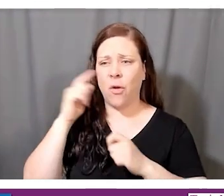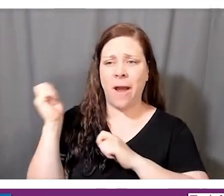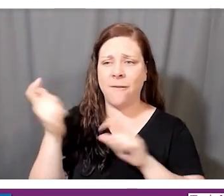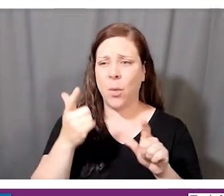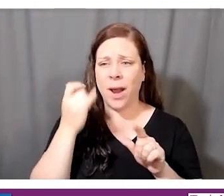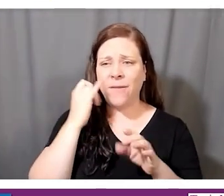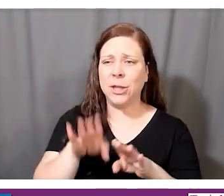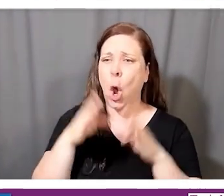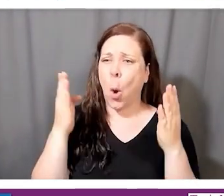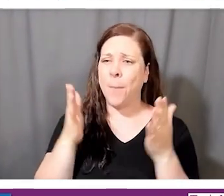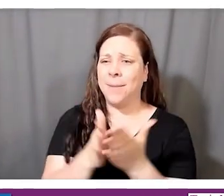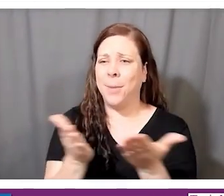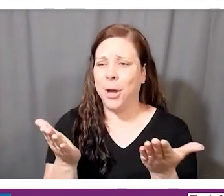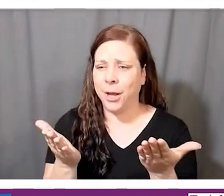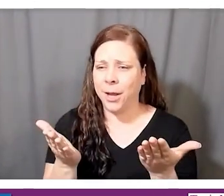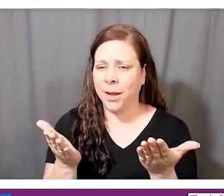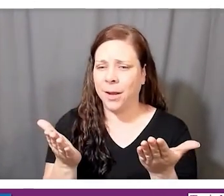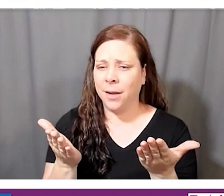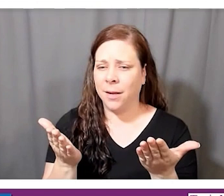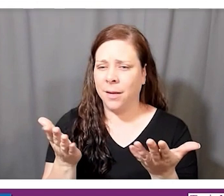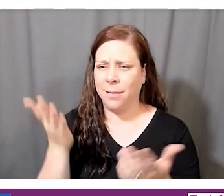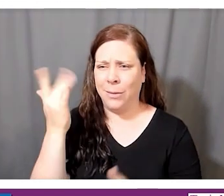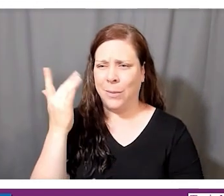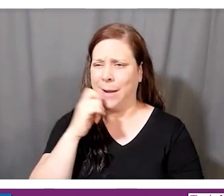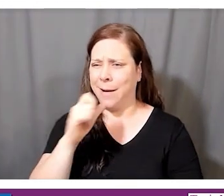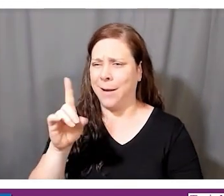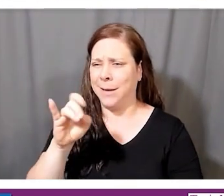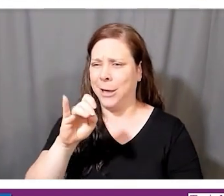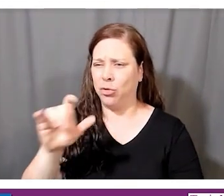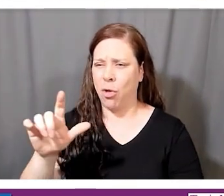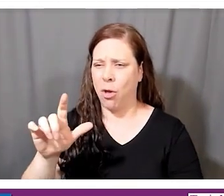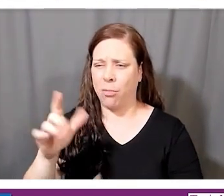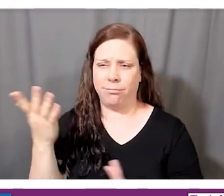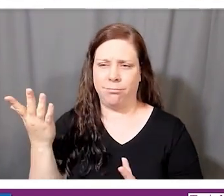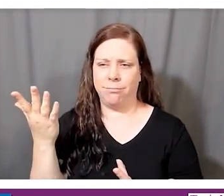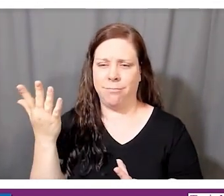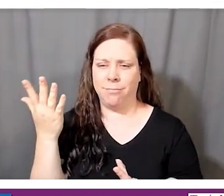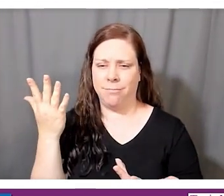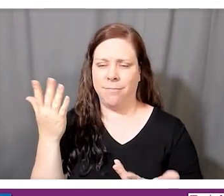And like, I mean, why wouldn't it be digital book? What does it matter? That's how most of us access information now.